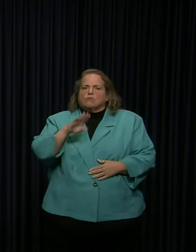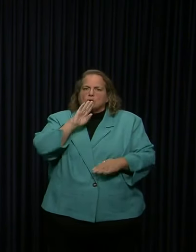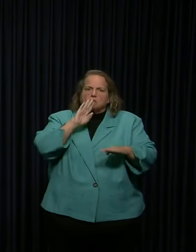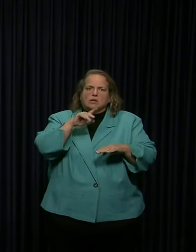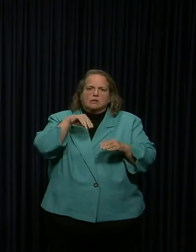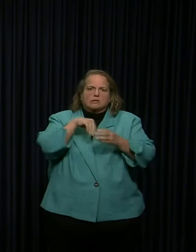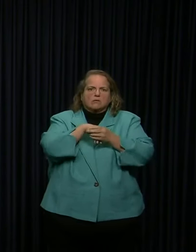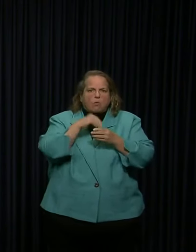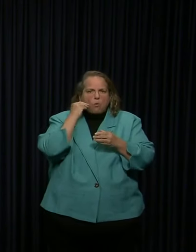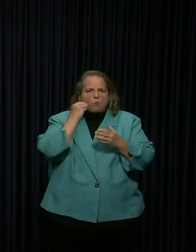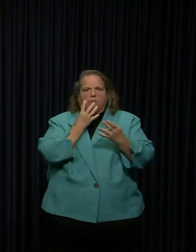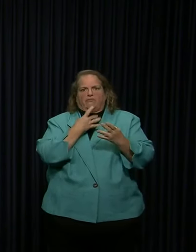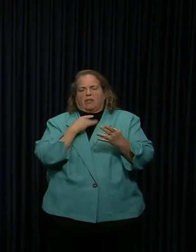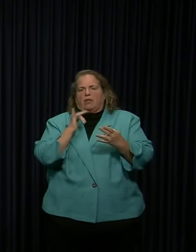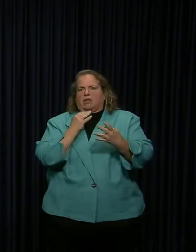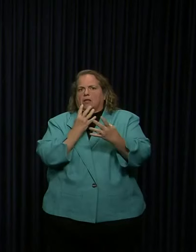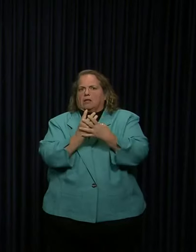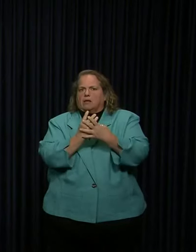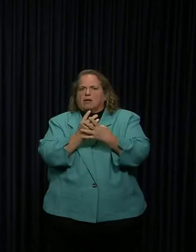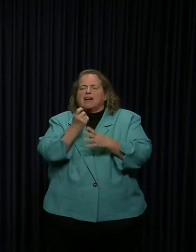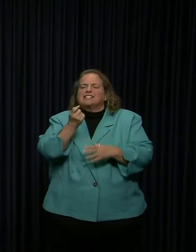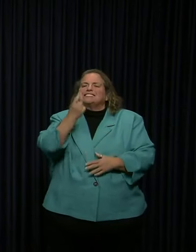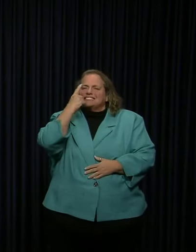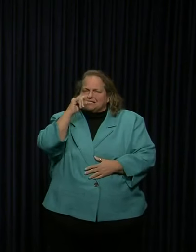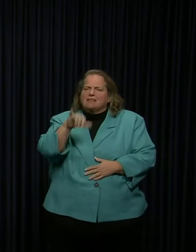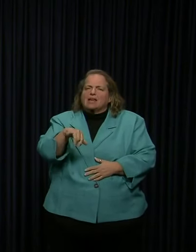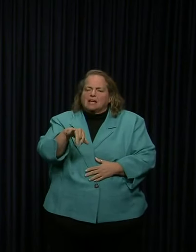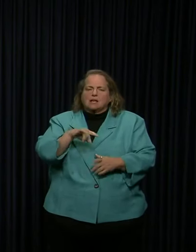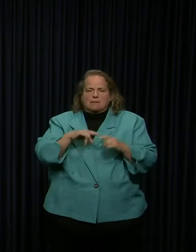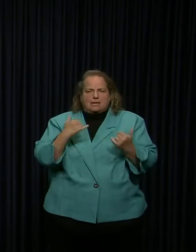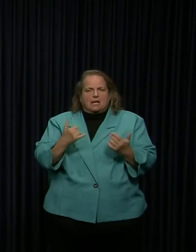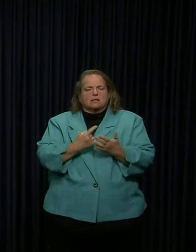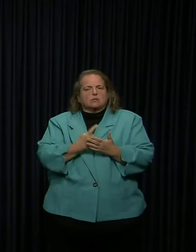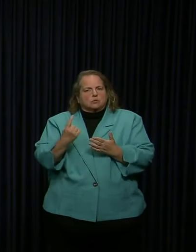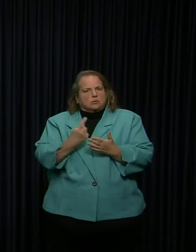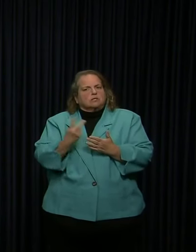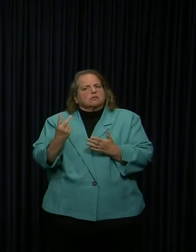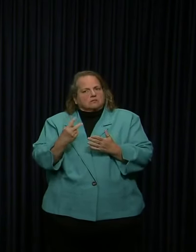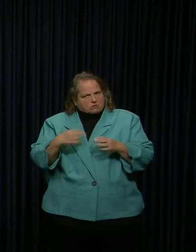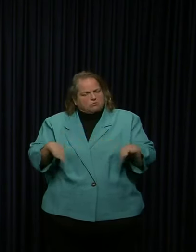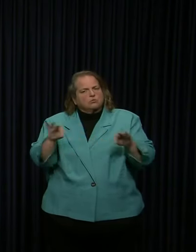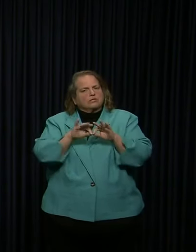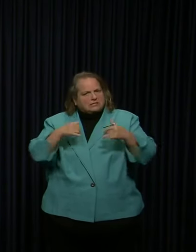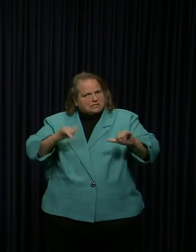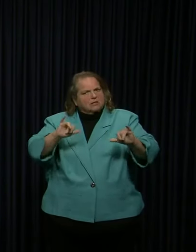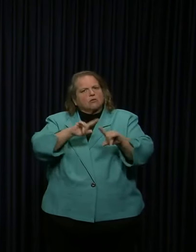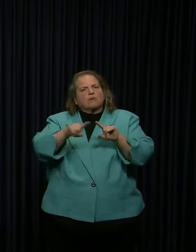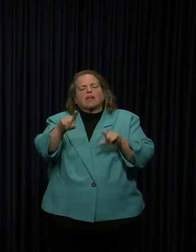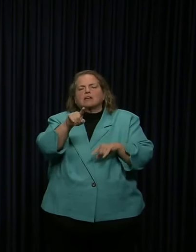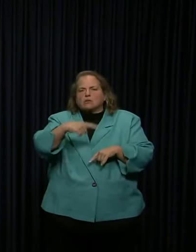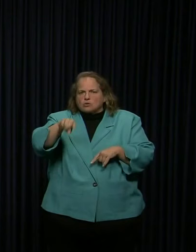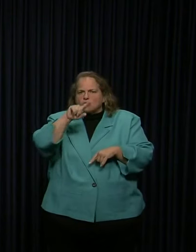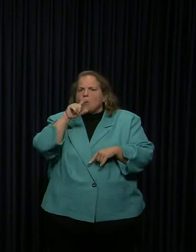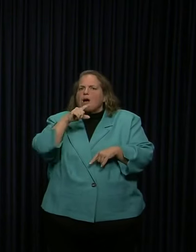NOT ME. THAT'S WHAT YOU ARE DOING. AND FOR THAT, I'M ETERNALLY GRATEFUL AND I AM SO PROUD TO BE